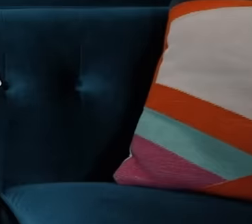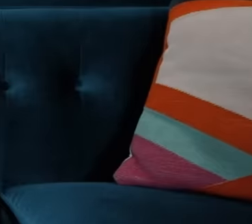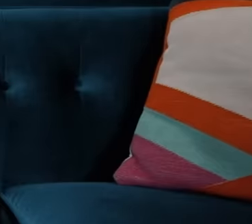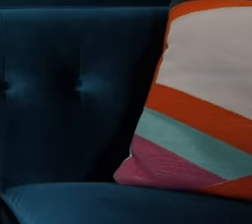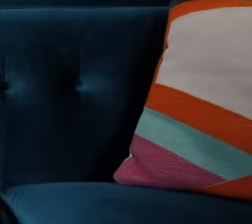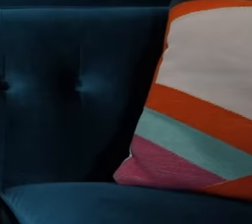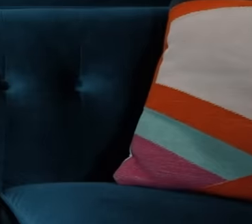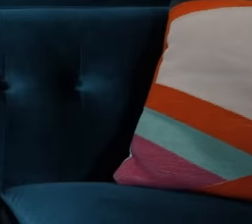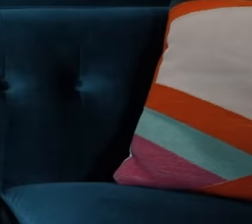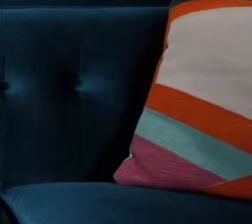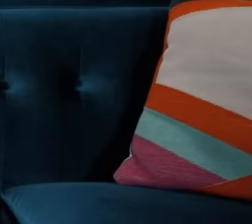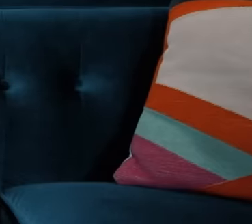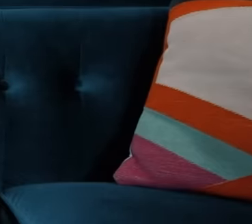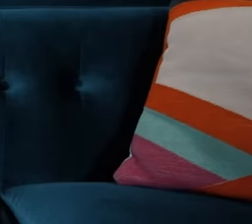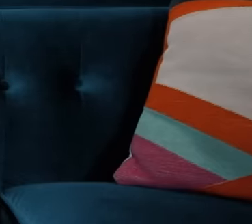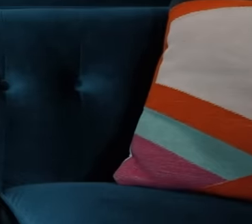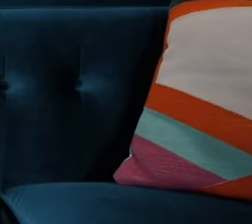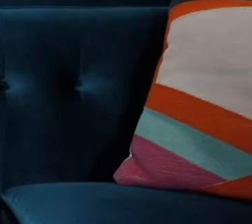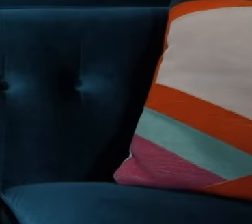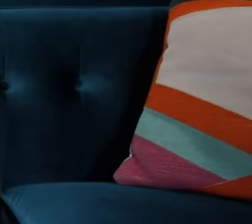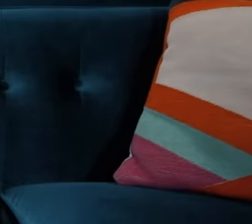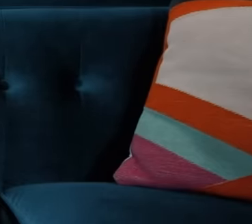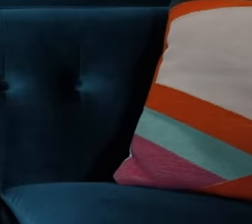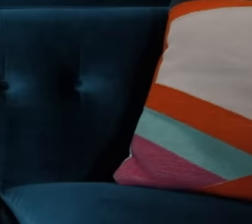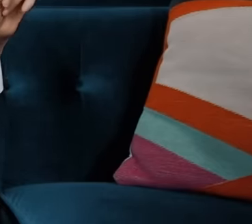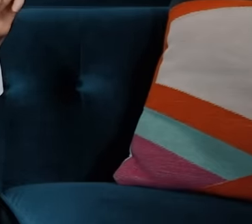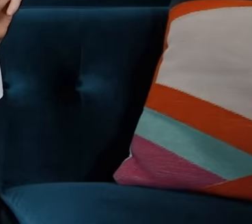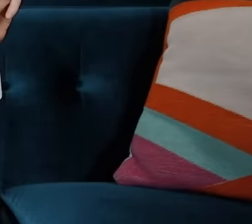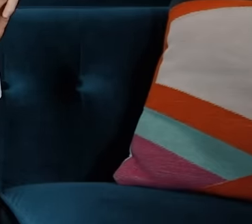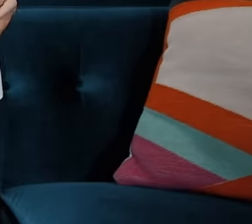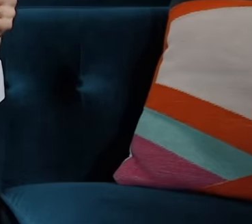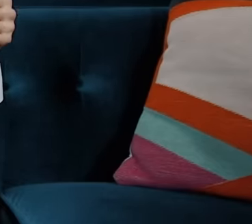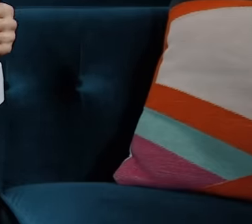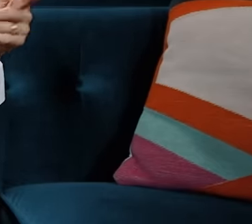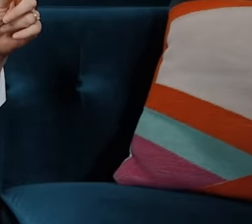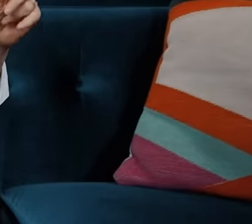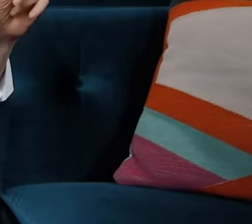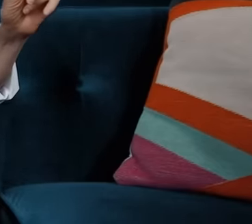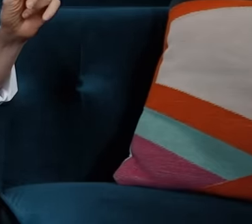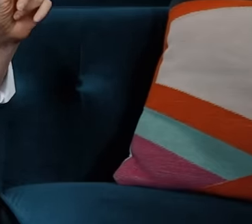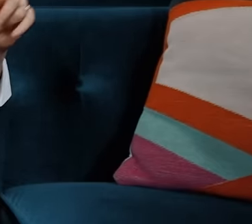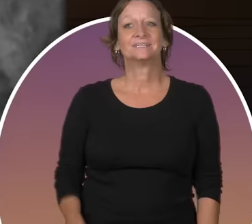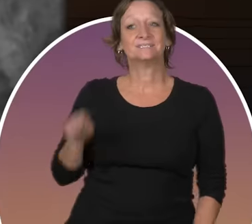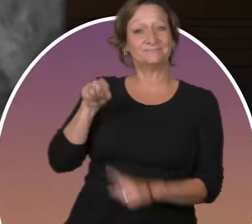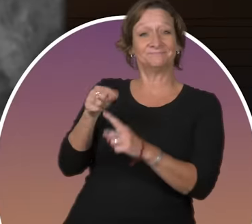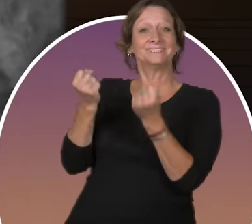But imagine how efficient it is: if I point in one direction. You look to where I pointed. I don't have to say a single word.